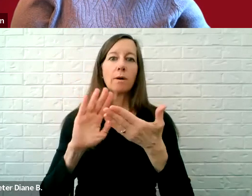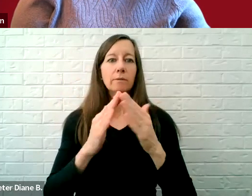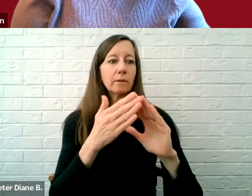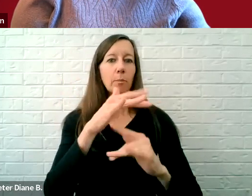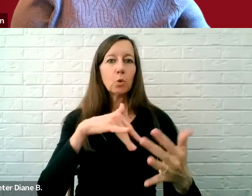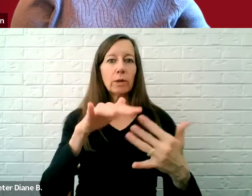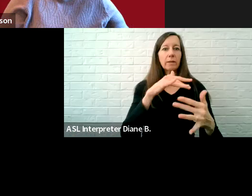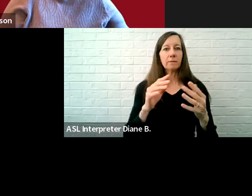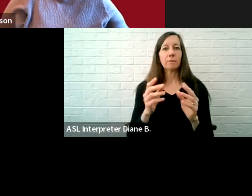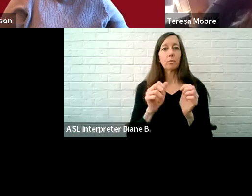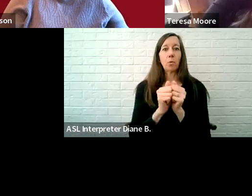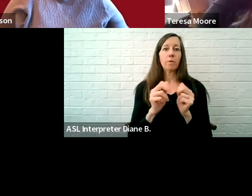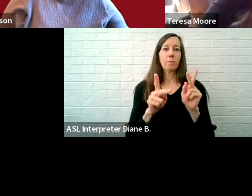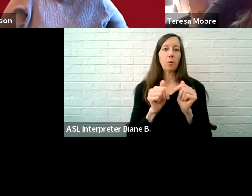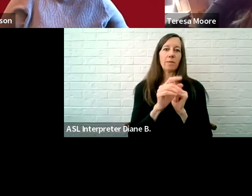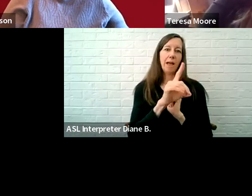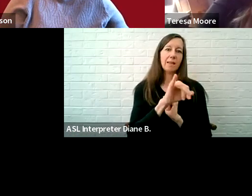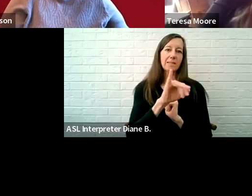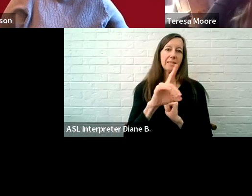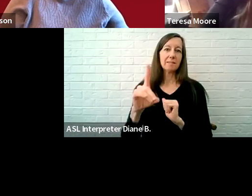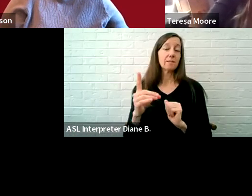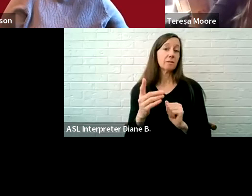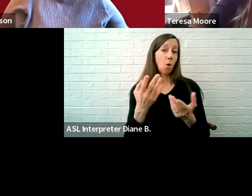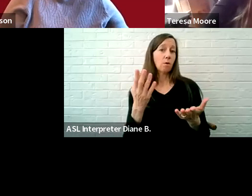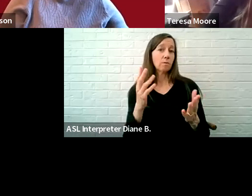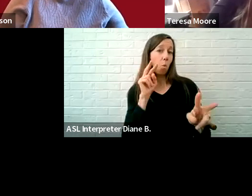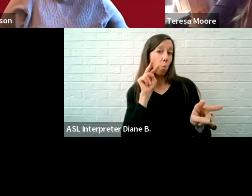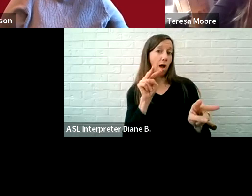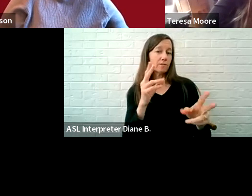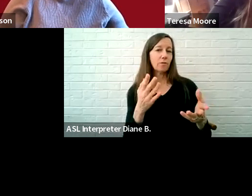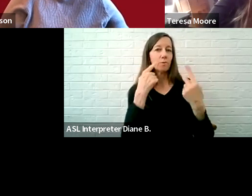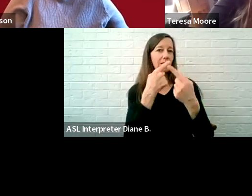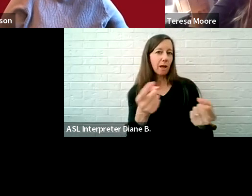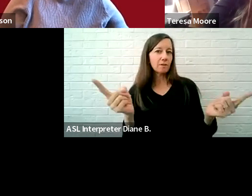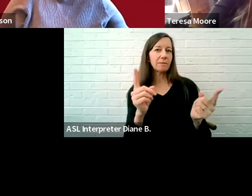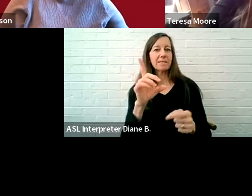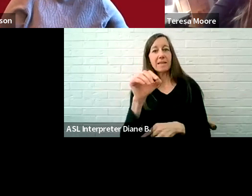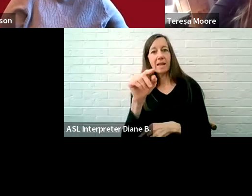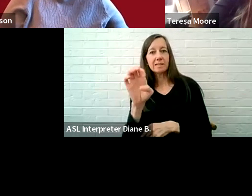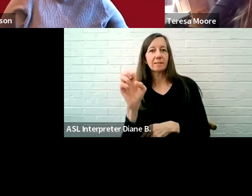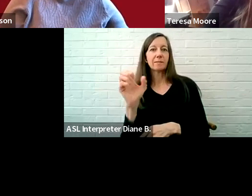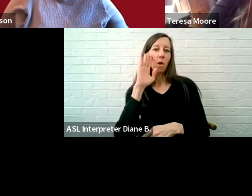we encourage you to watch out for those announcements in those states that will announce the webinar setup will be having in the future.